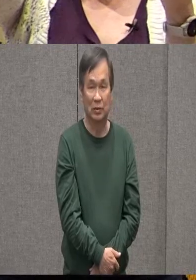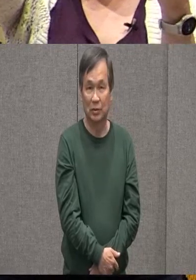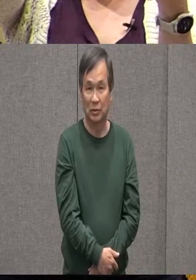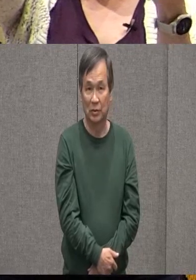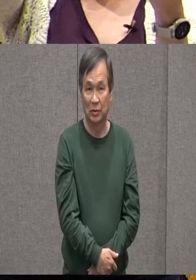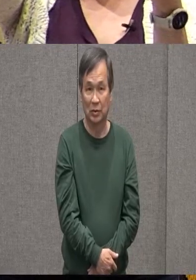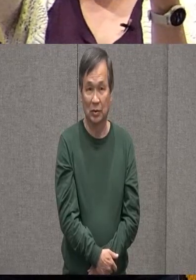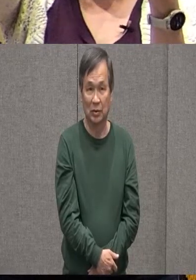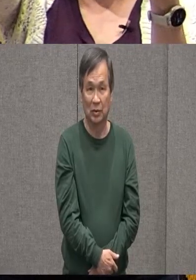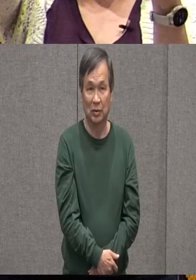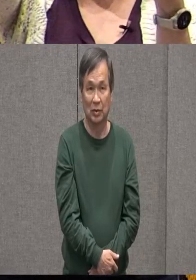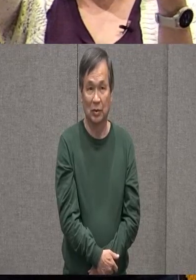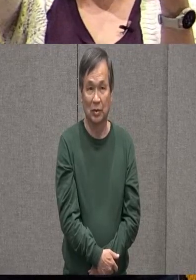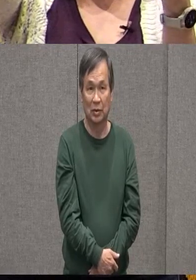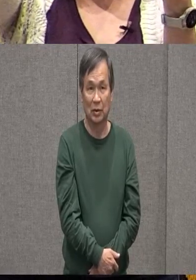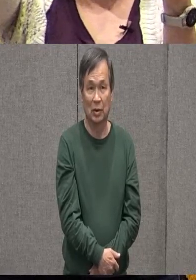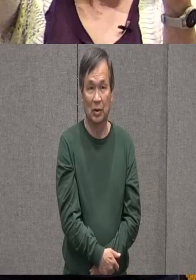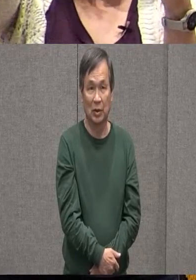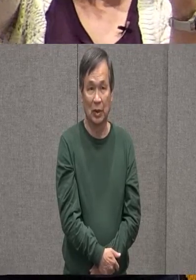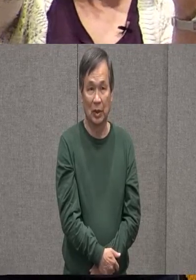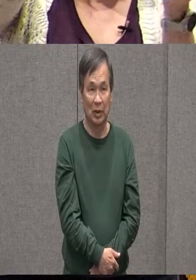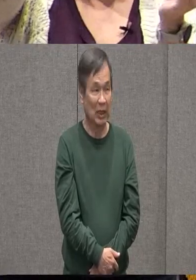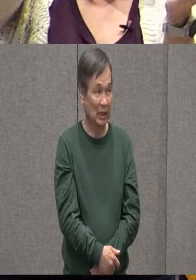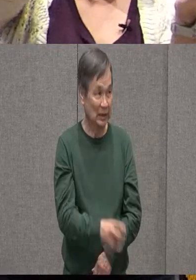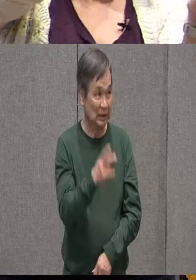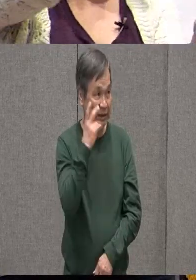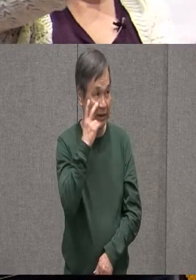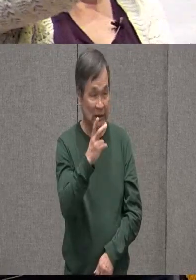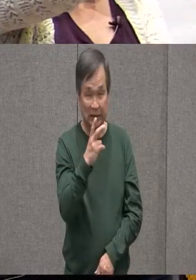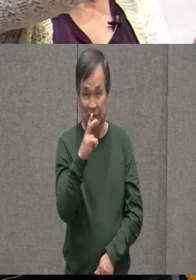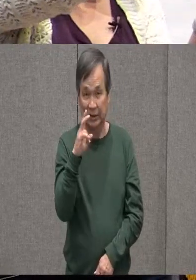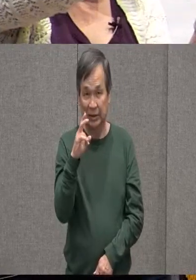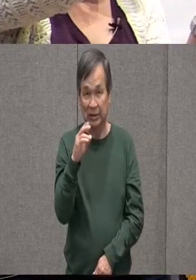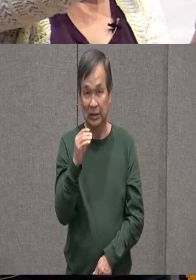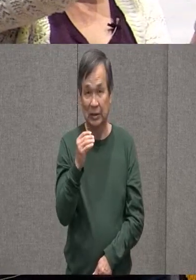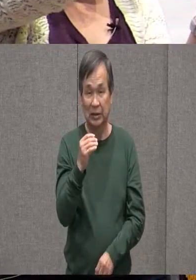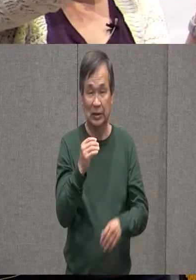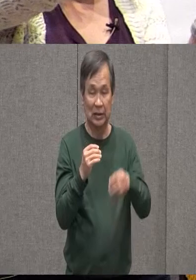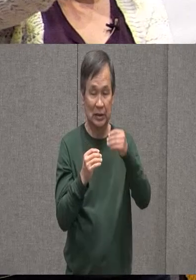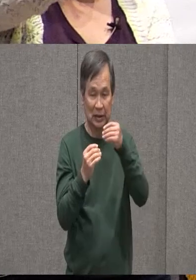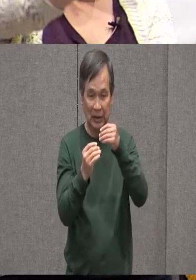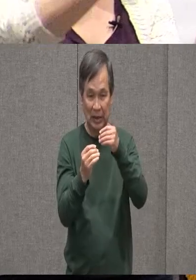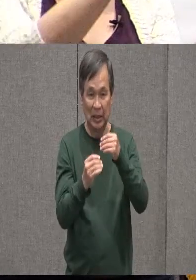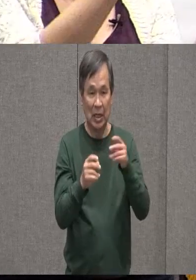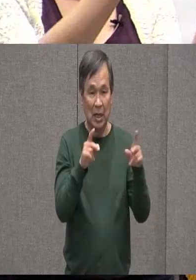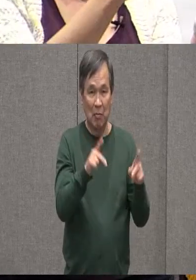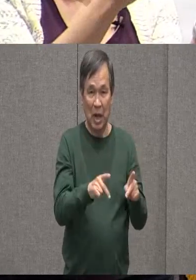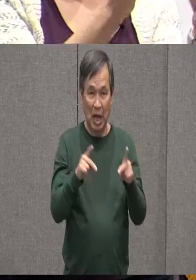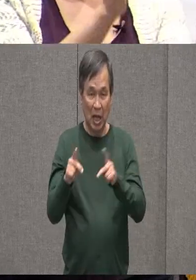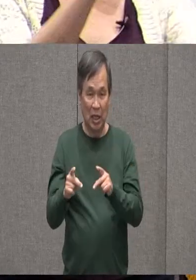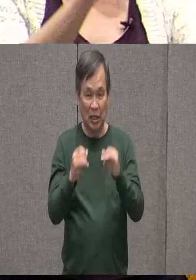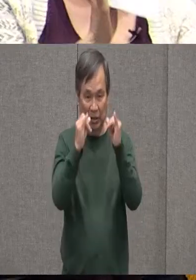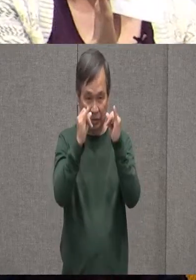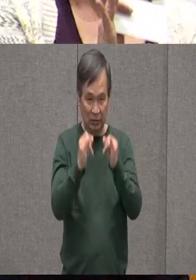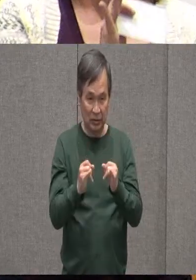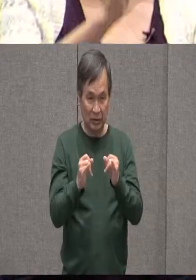It makes a little tab, see this little tab? Doesn't parallel mean that they never ever meet? They never ever meet. - Super straight.